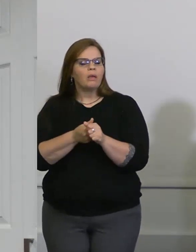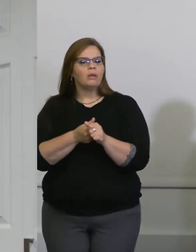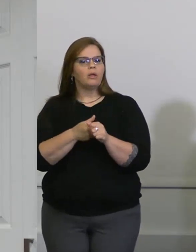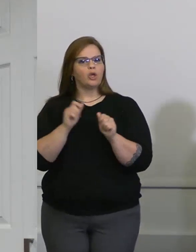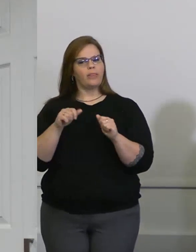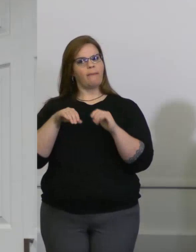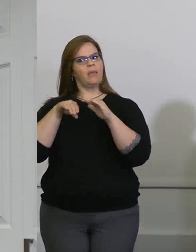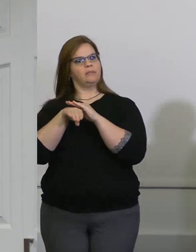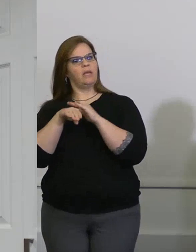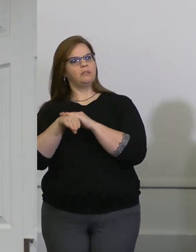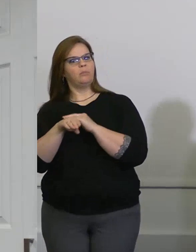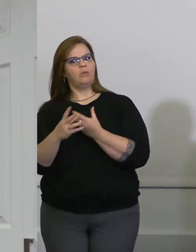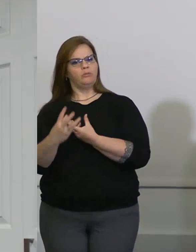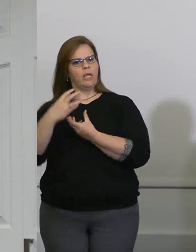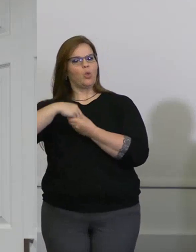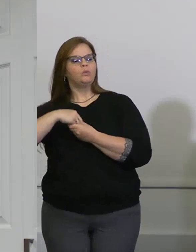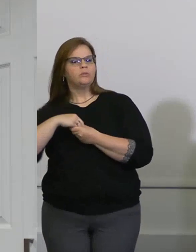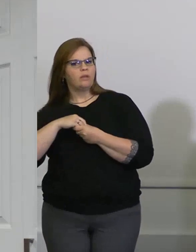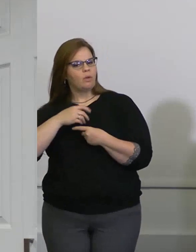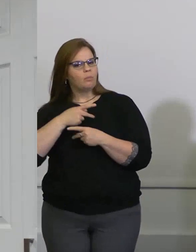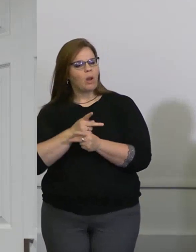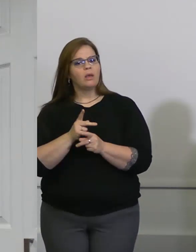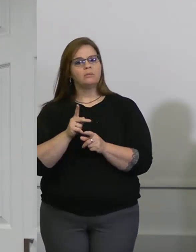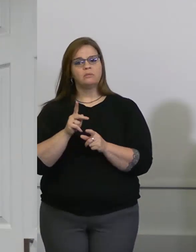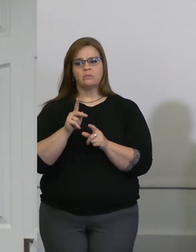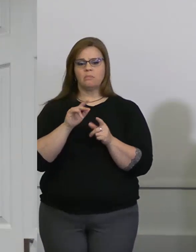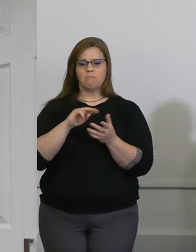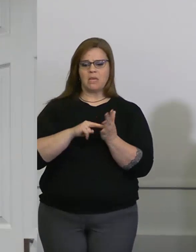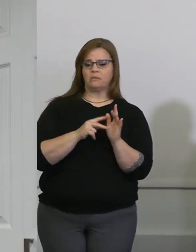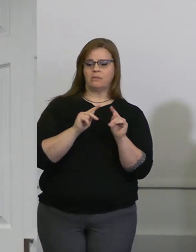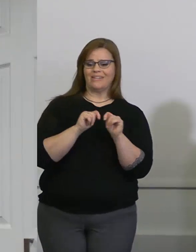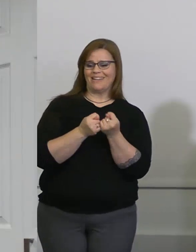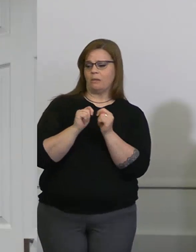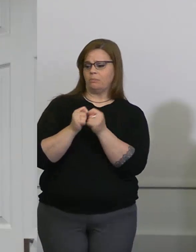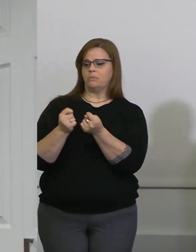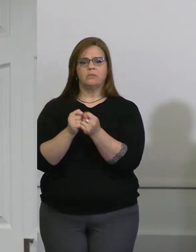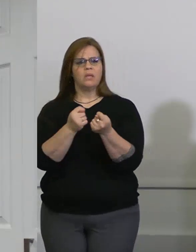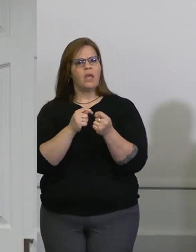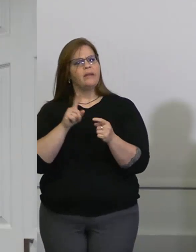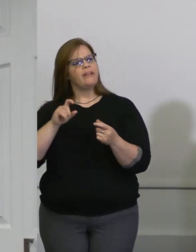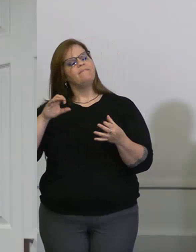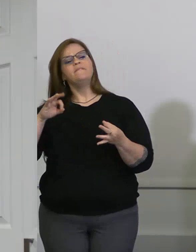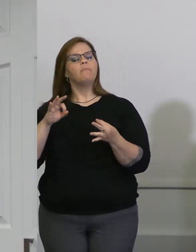Teams needed input from people with disabilities and I